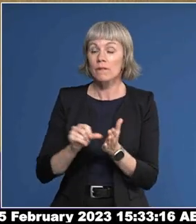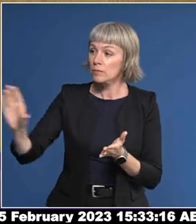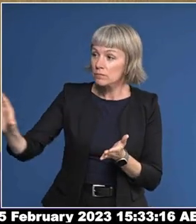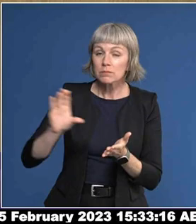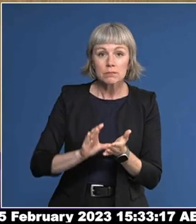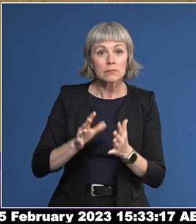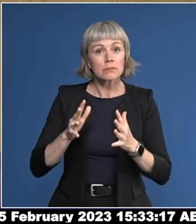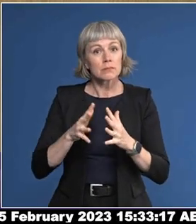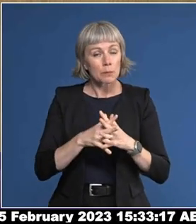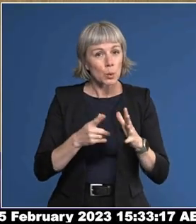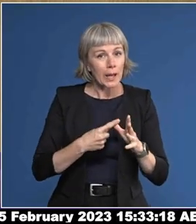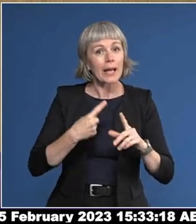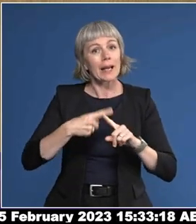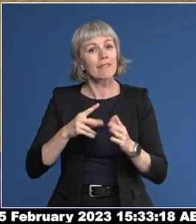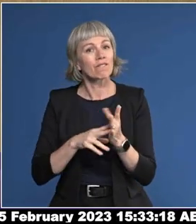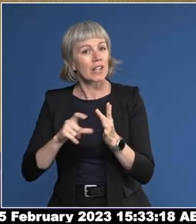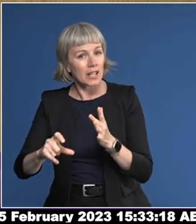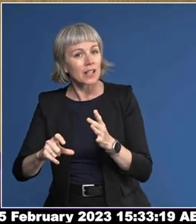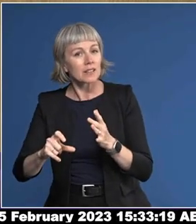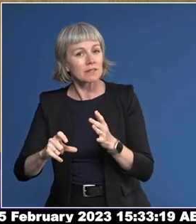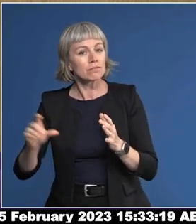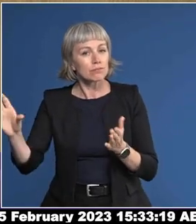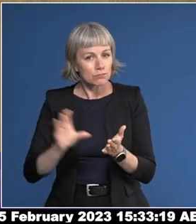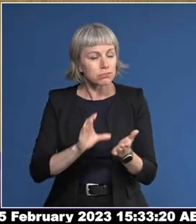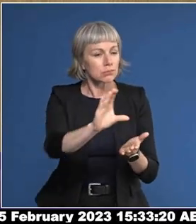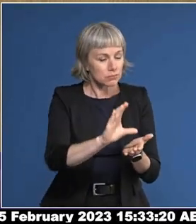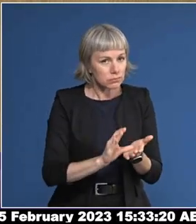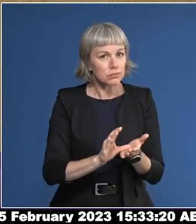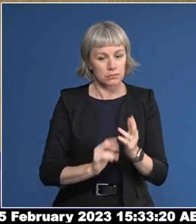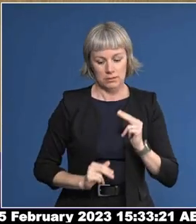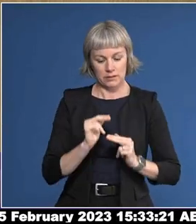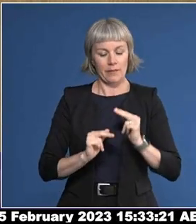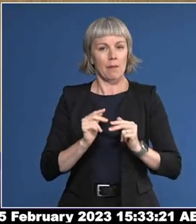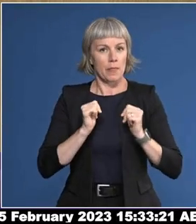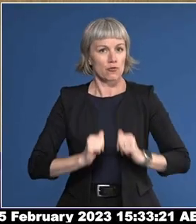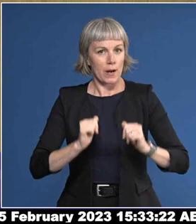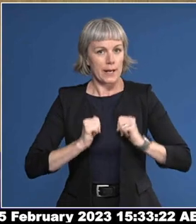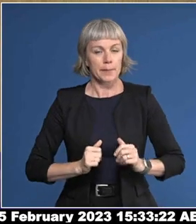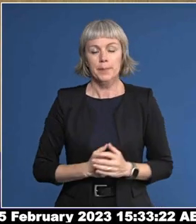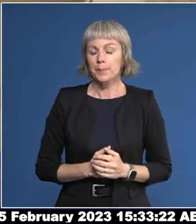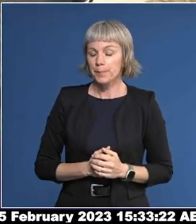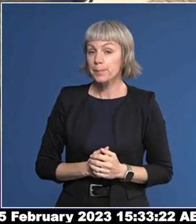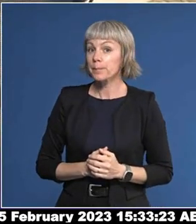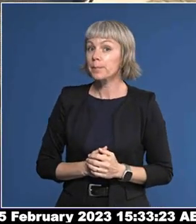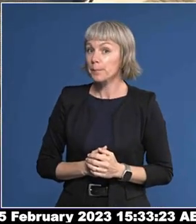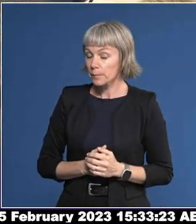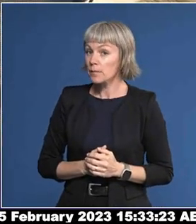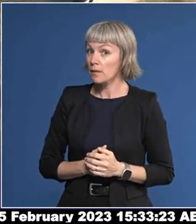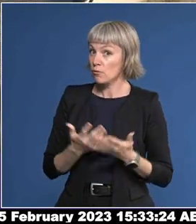enabled us to develop this training. And since it was developed, has it been reviewed and updated? Yes.